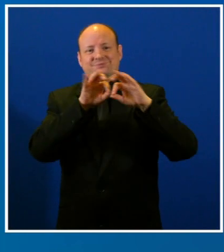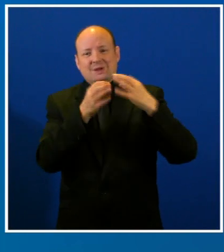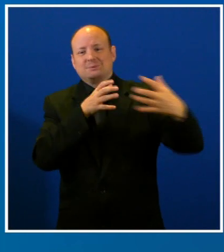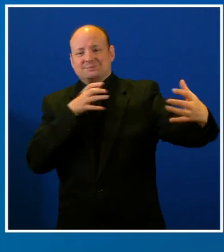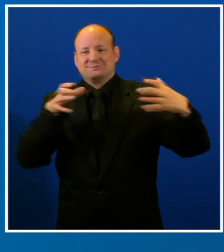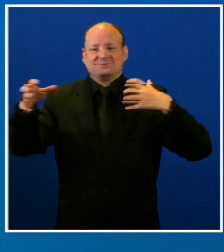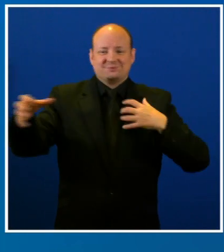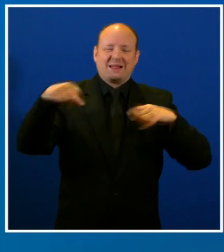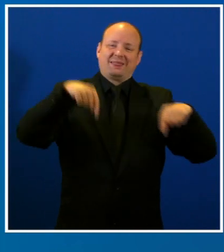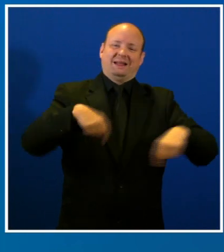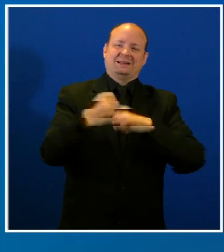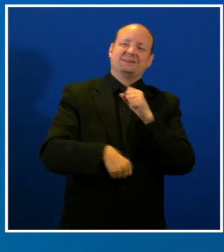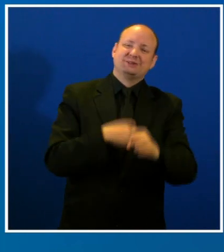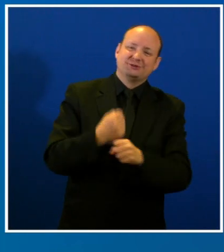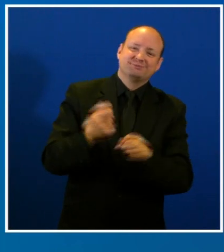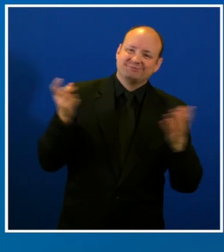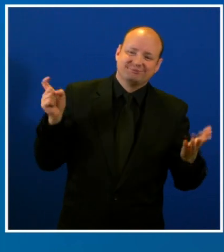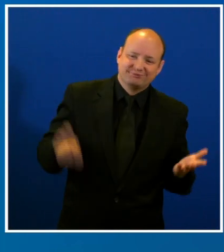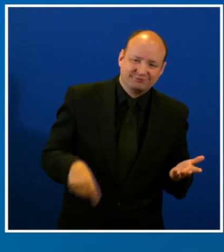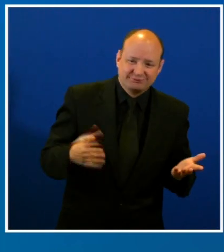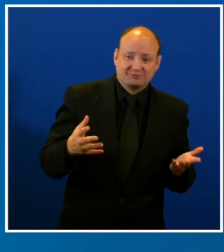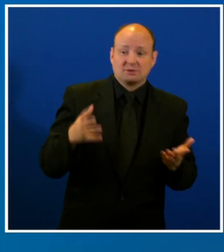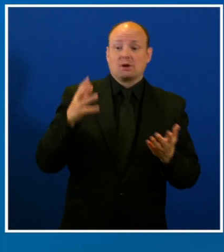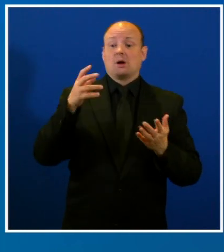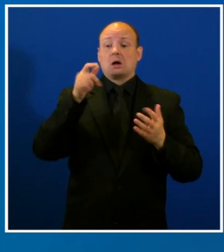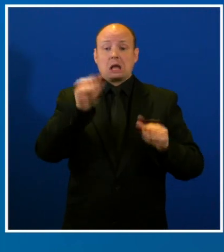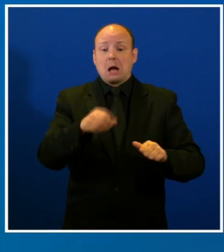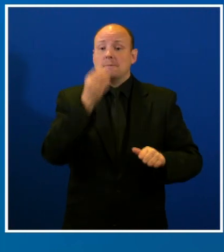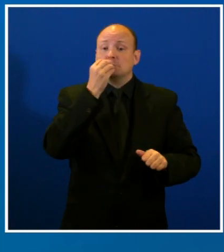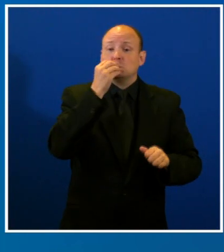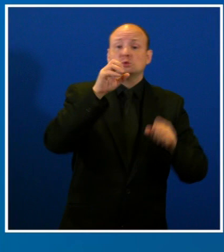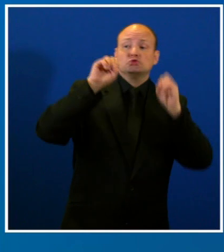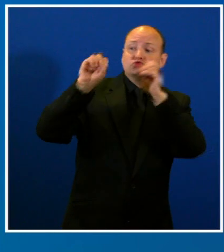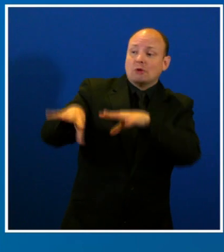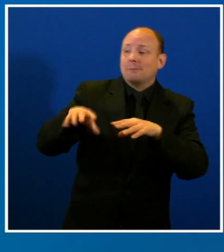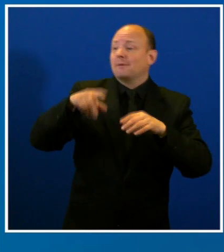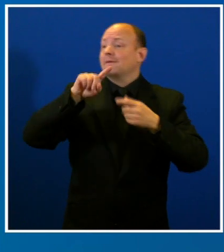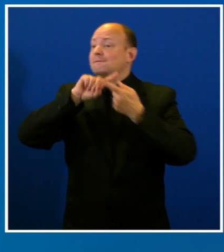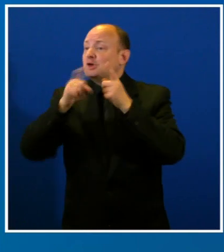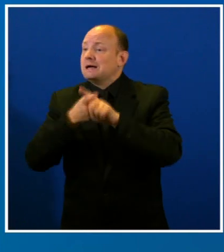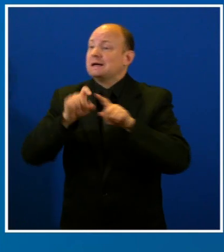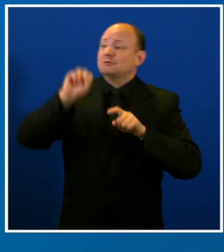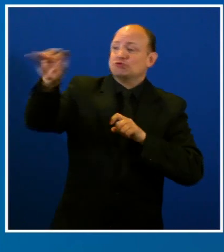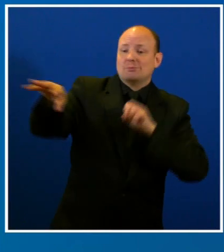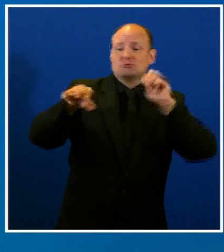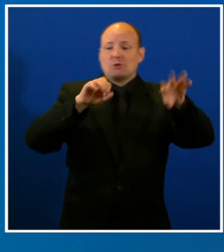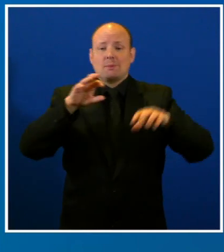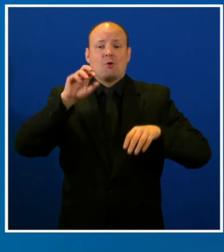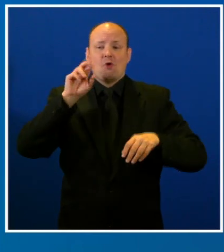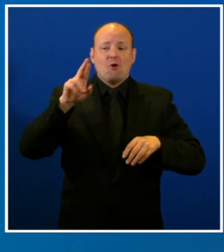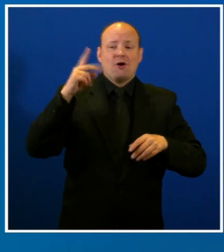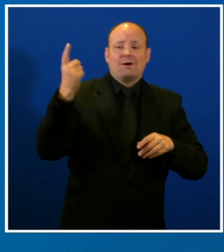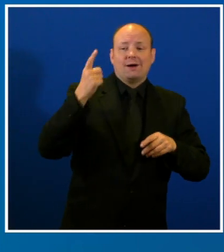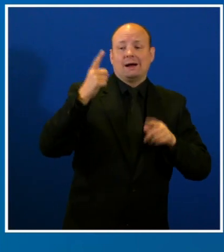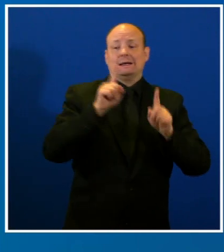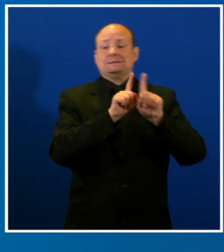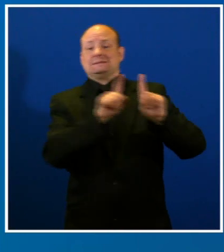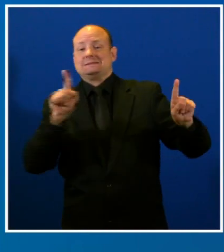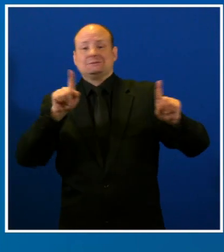want to drop off meals to loved ones and friends or neighbors, go for a physically distance the